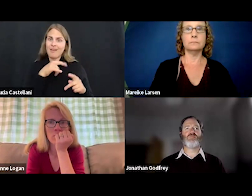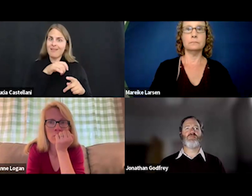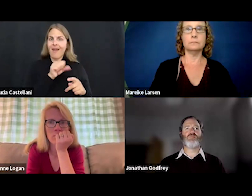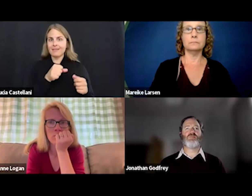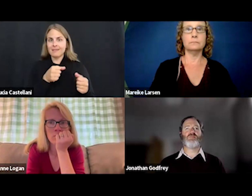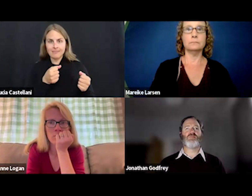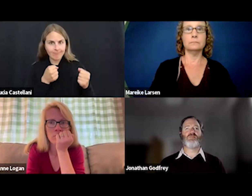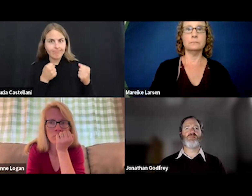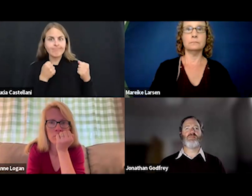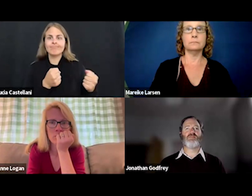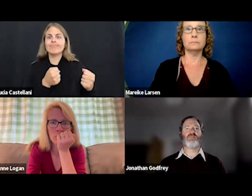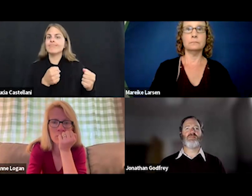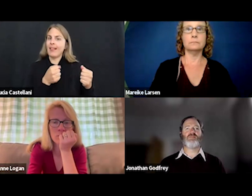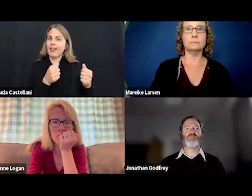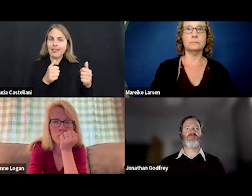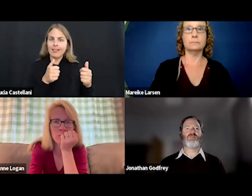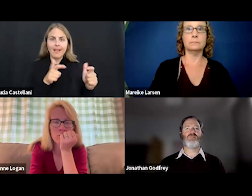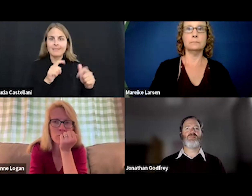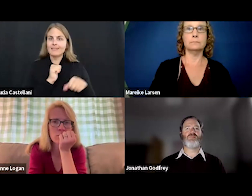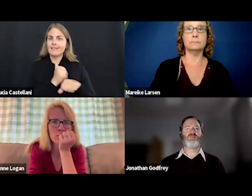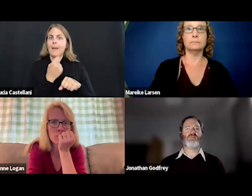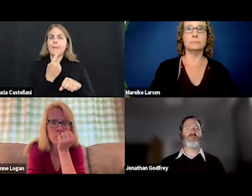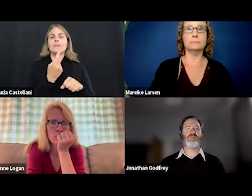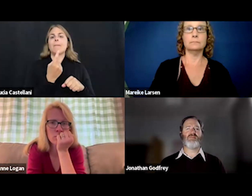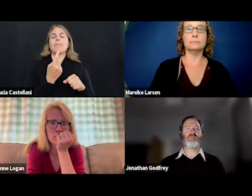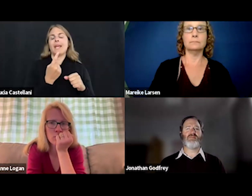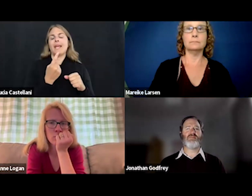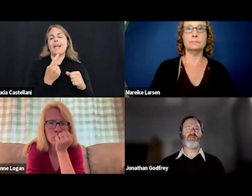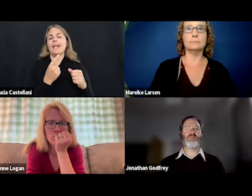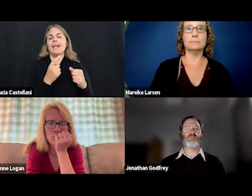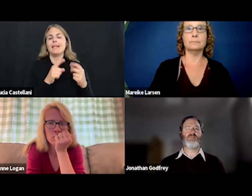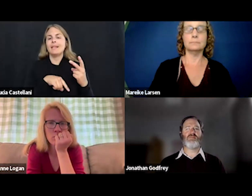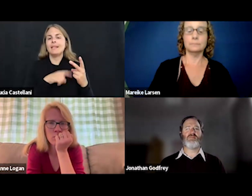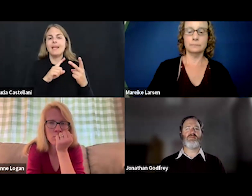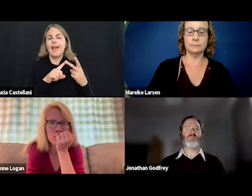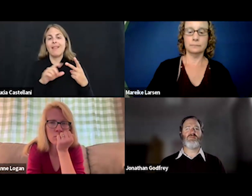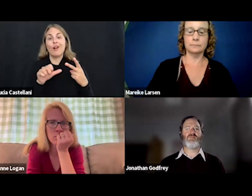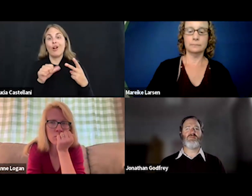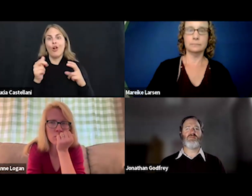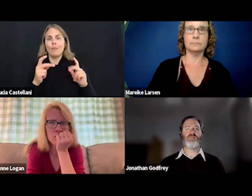and find something in the conference to--